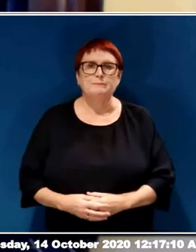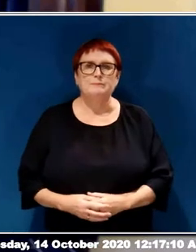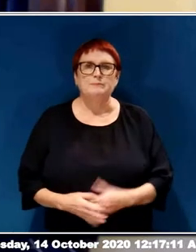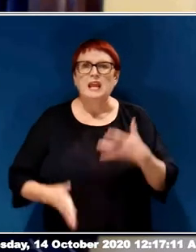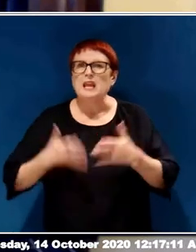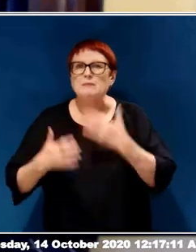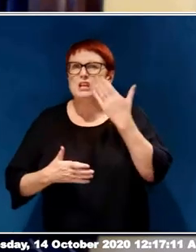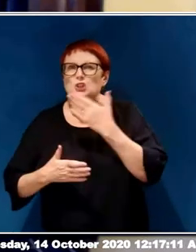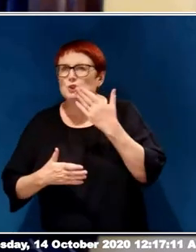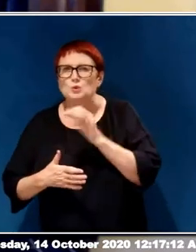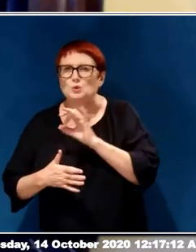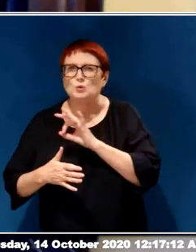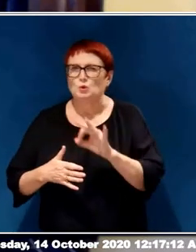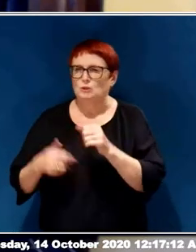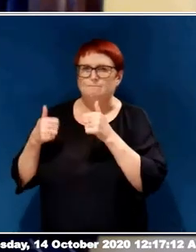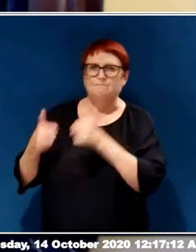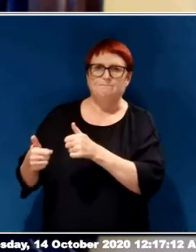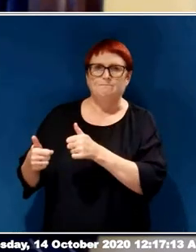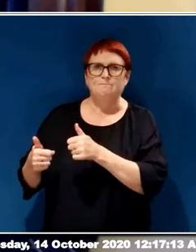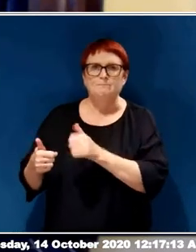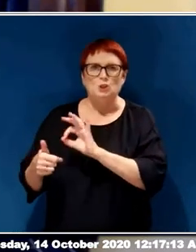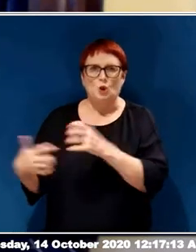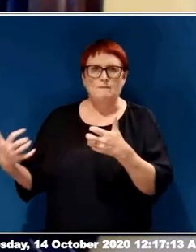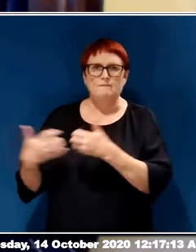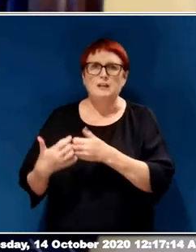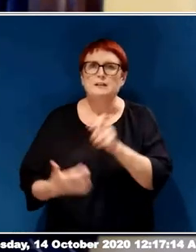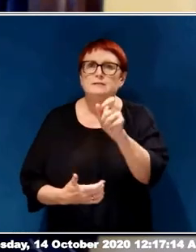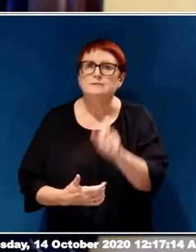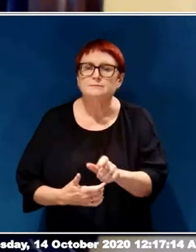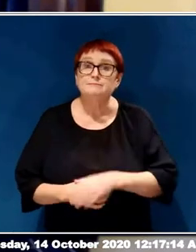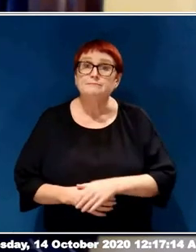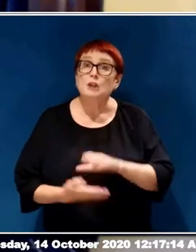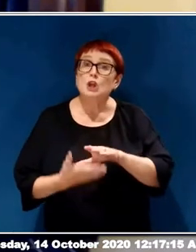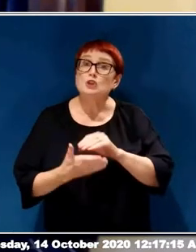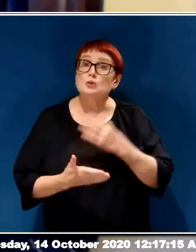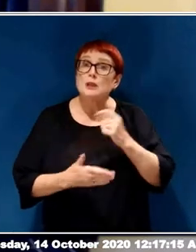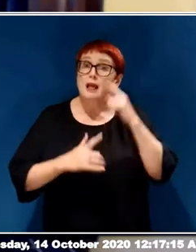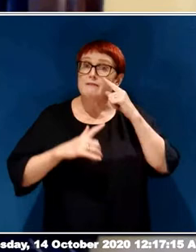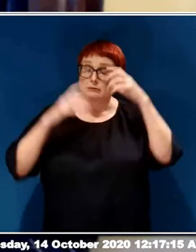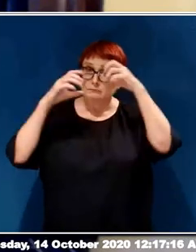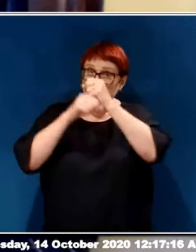student with a vision impairment in a classroom experiences a barrier when